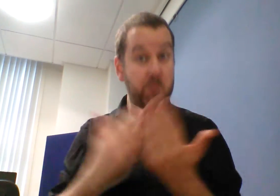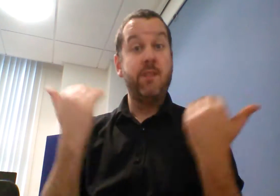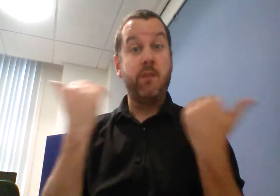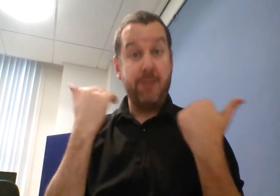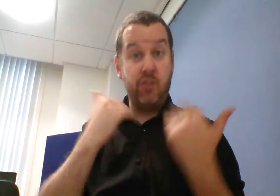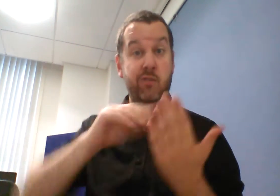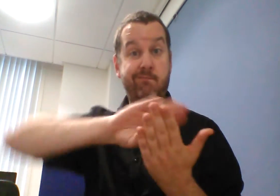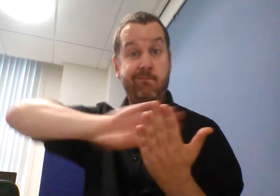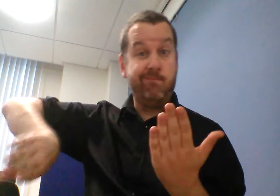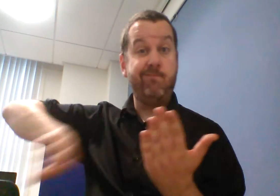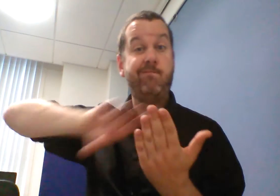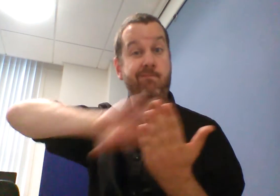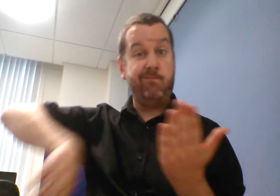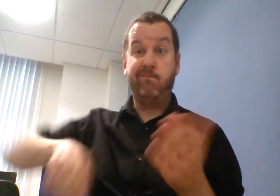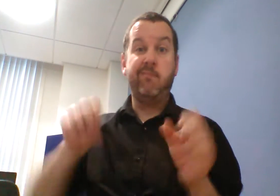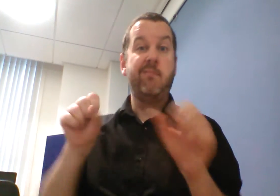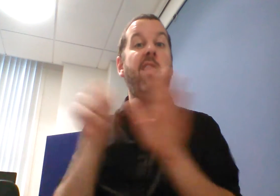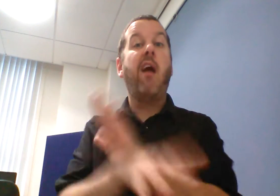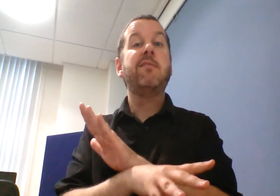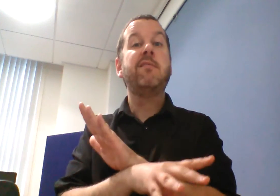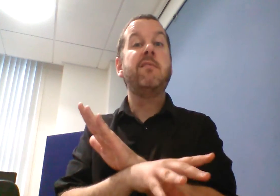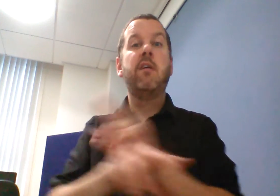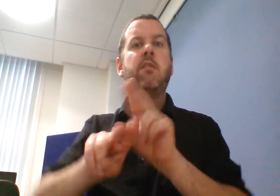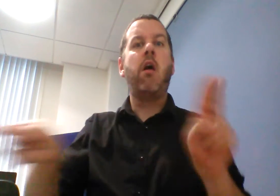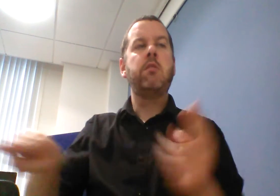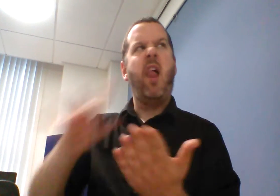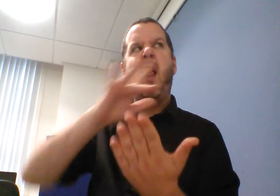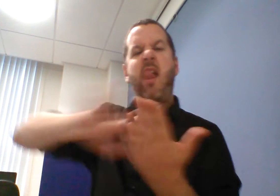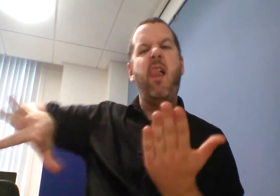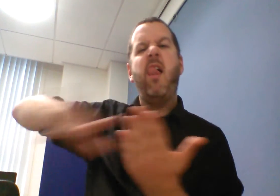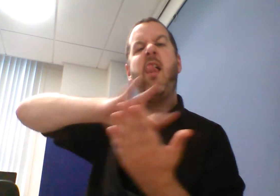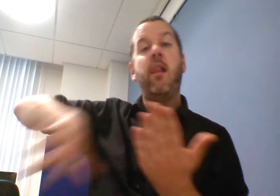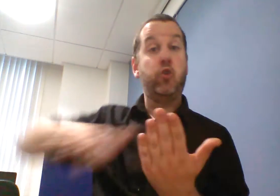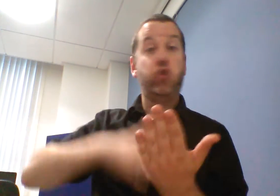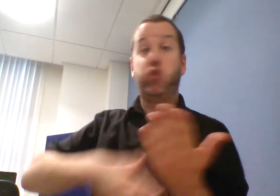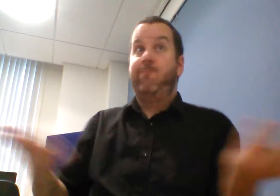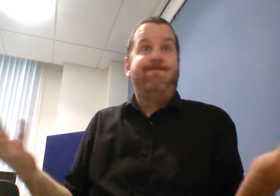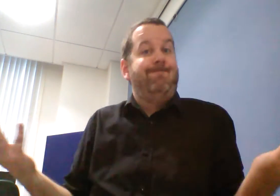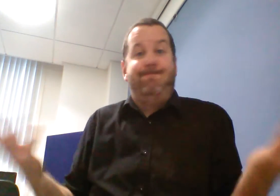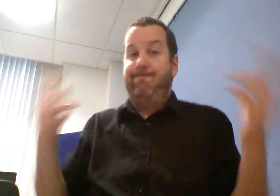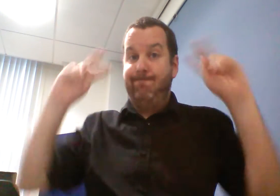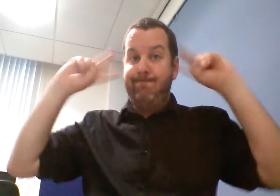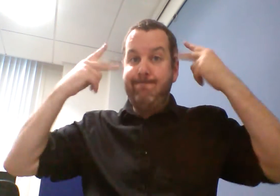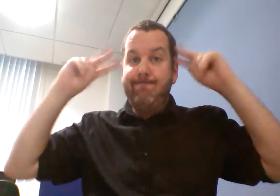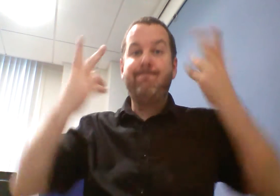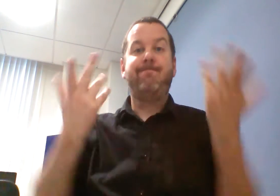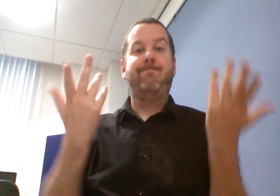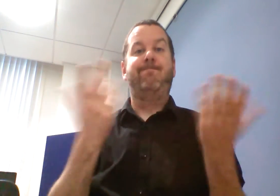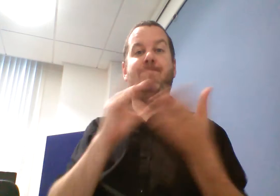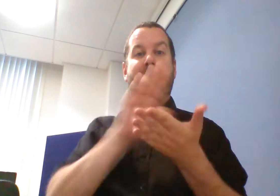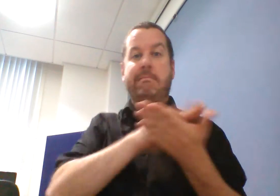Some information is going to be lost. Not deliberately lost - it's just a result of the processing in the interpreter's brain,